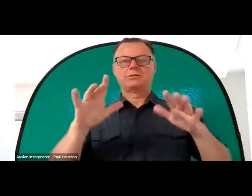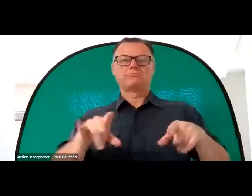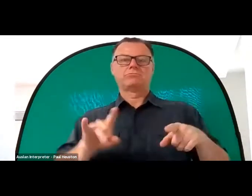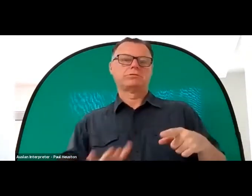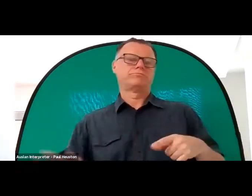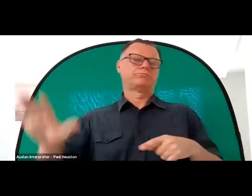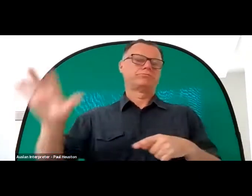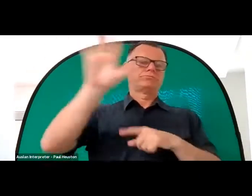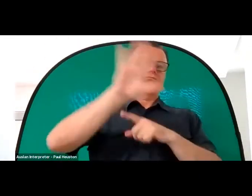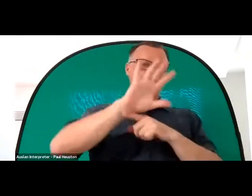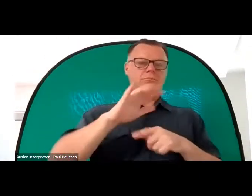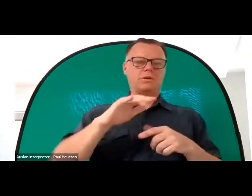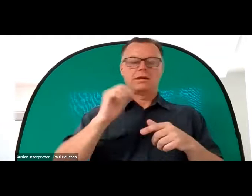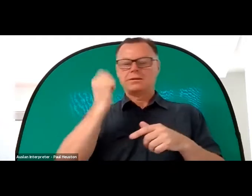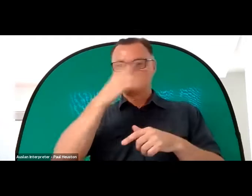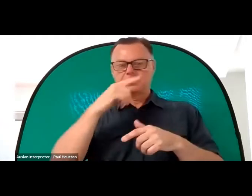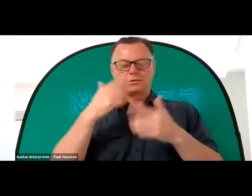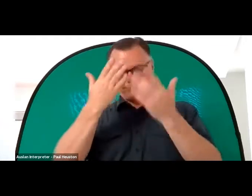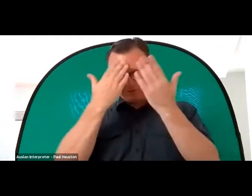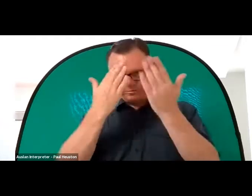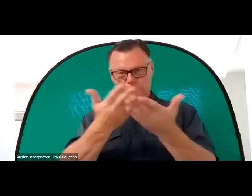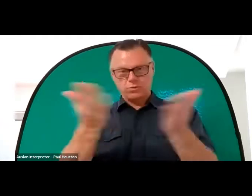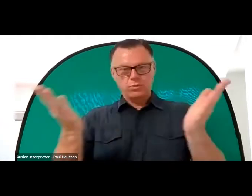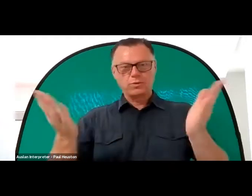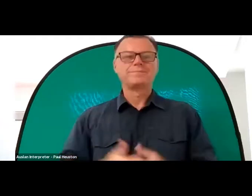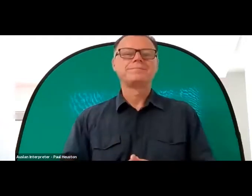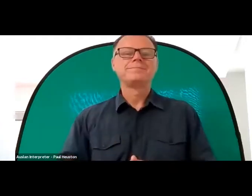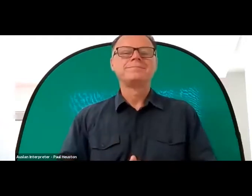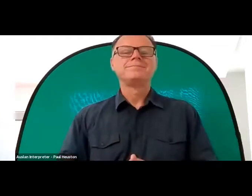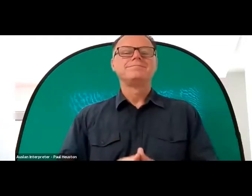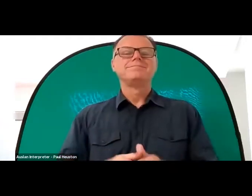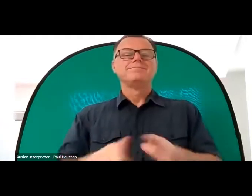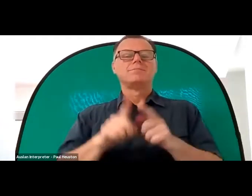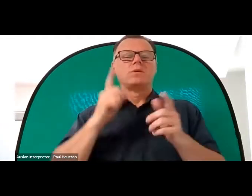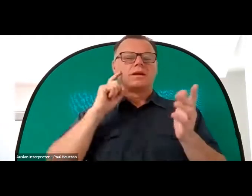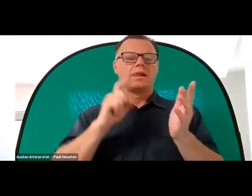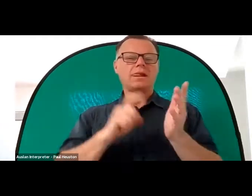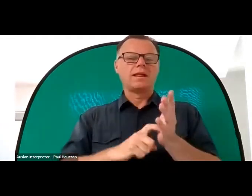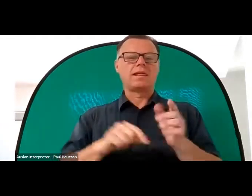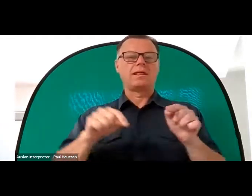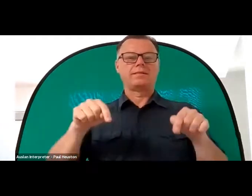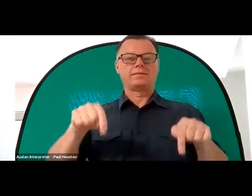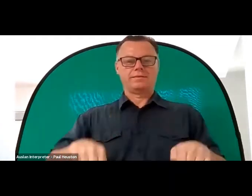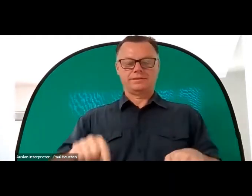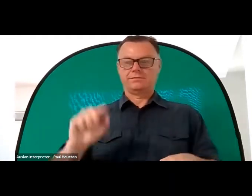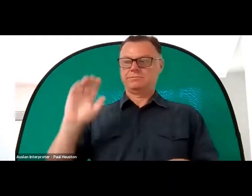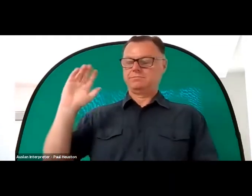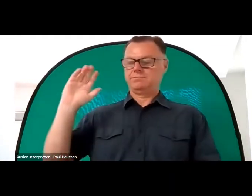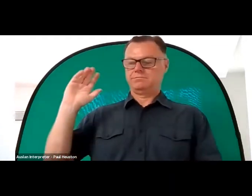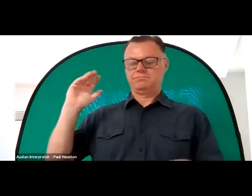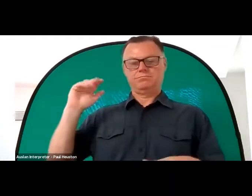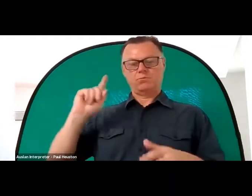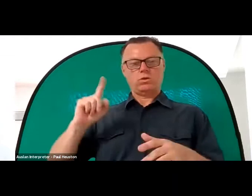on the Wurundjeri land and I 'd like to pay my respects to past, present and emerging and also any Aboriginal